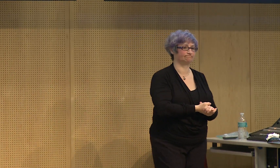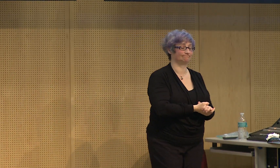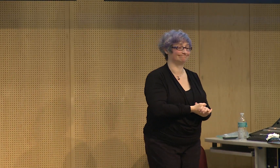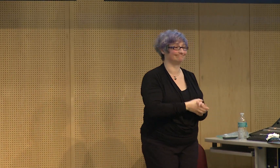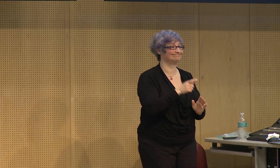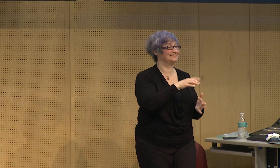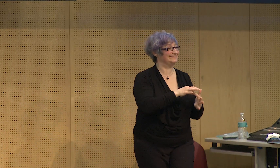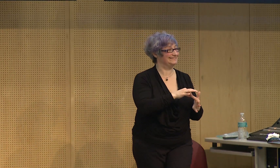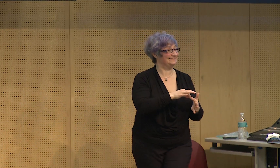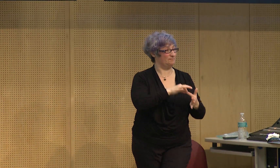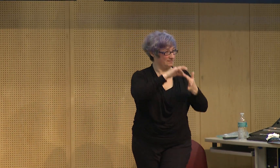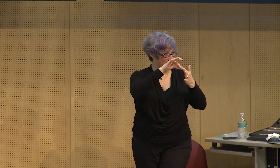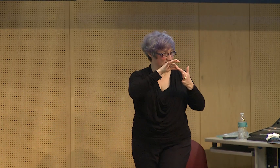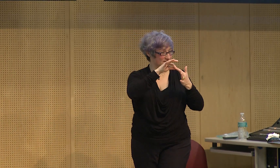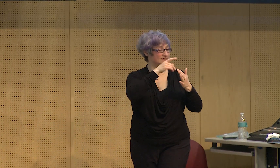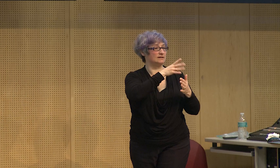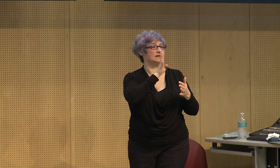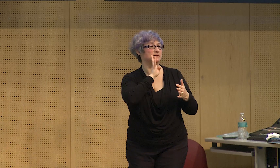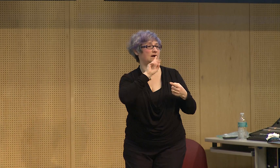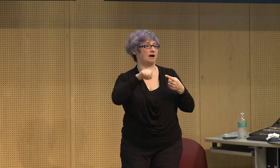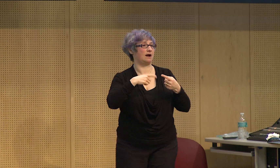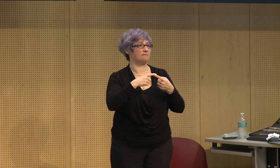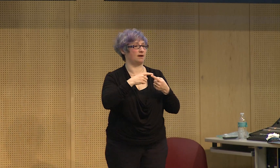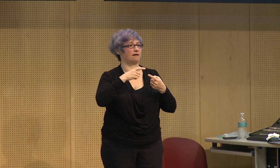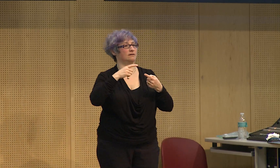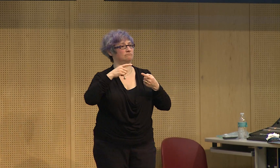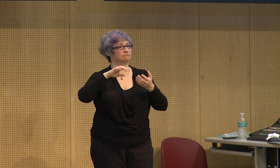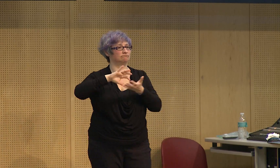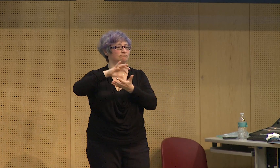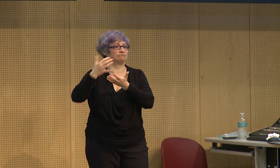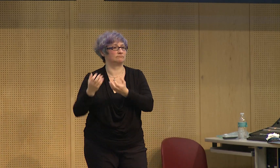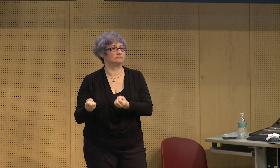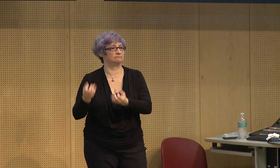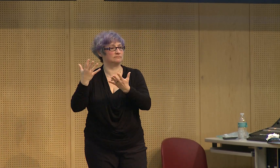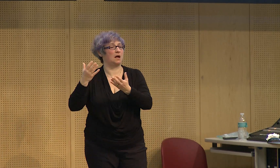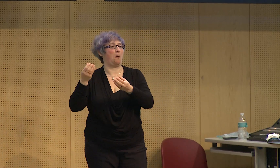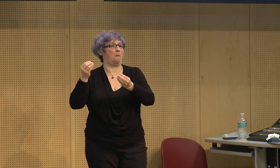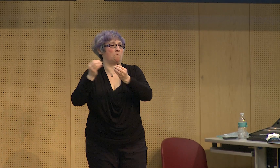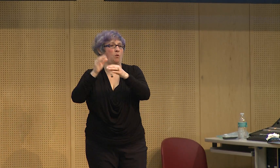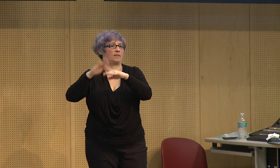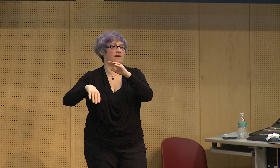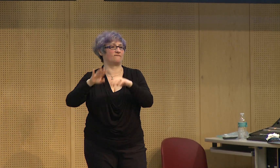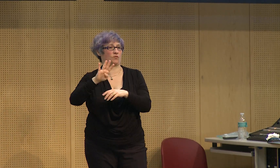Except if you're talking about quantities above 4.